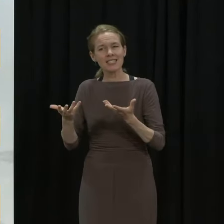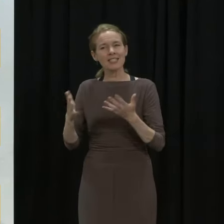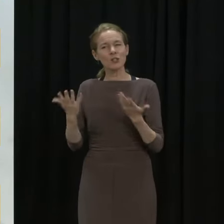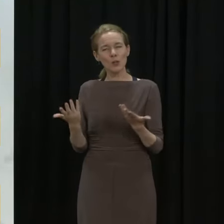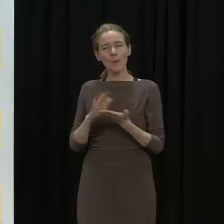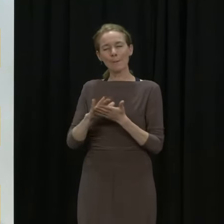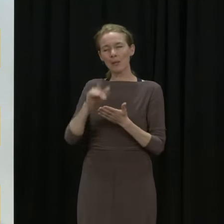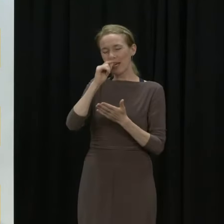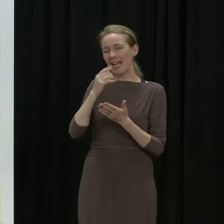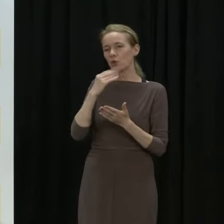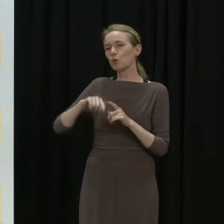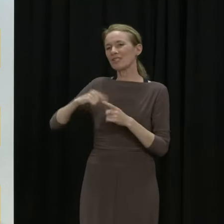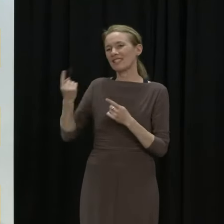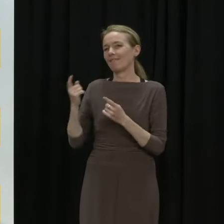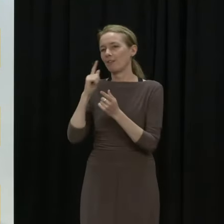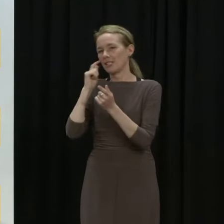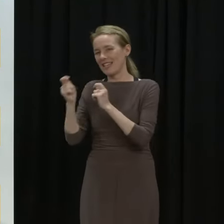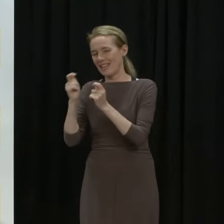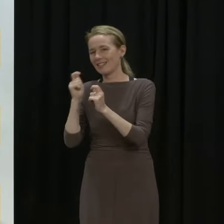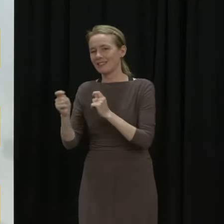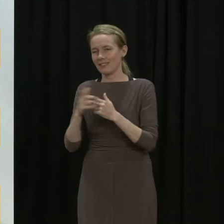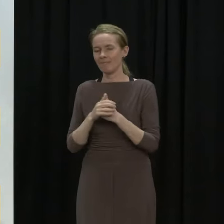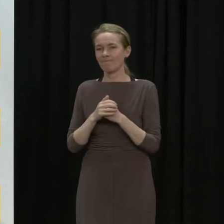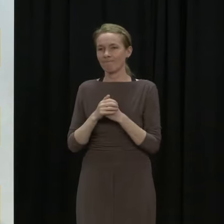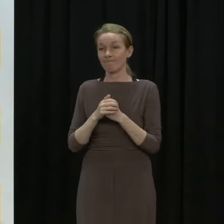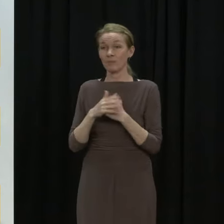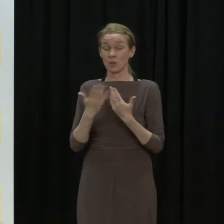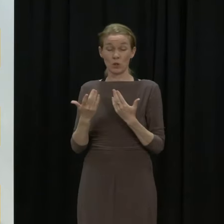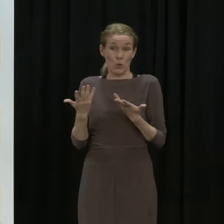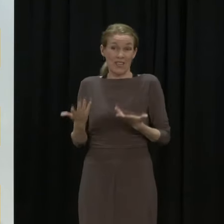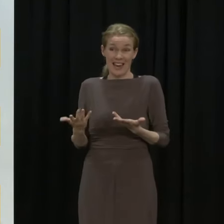in the position that other